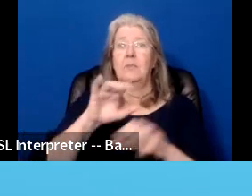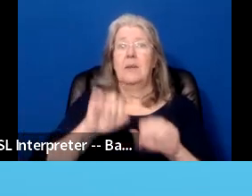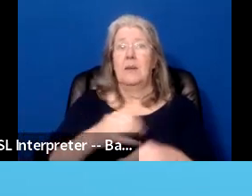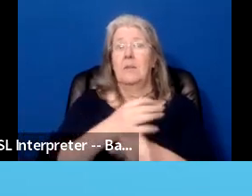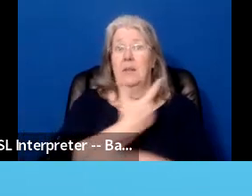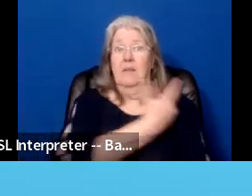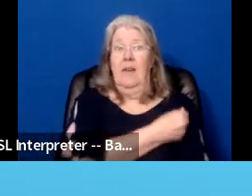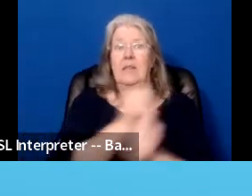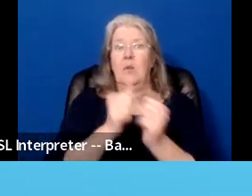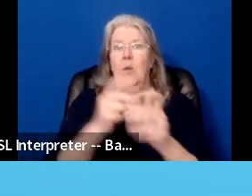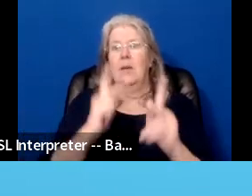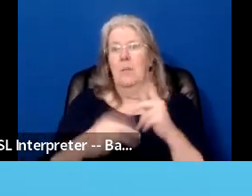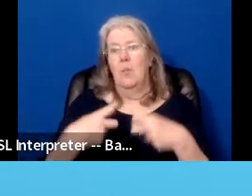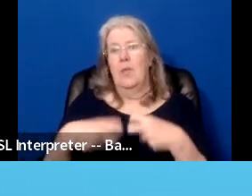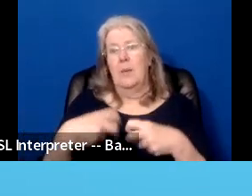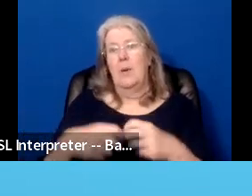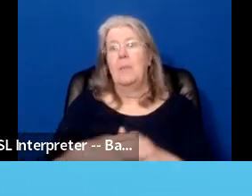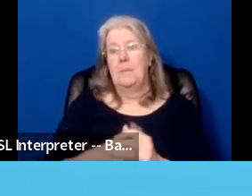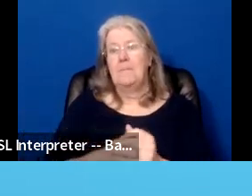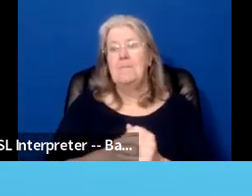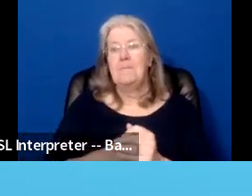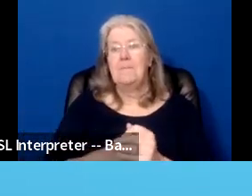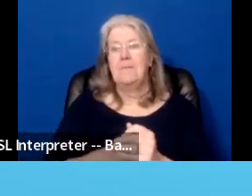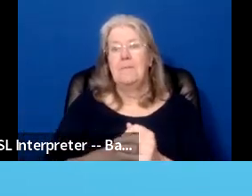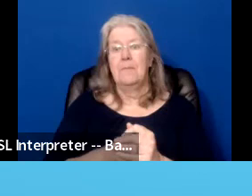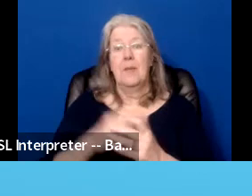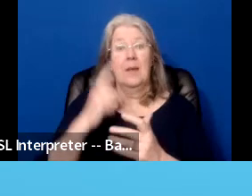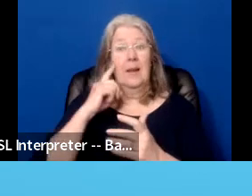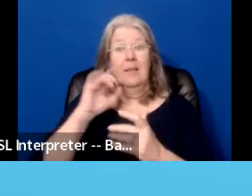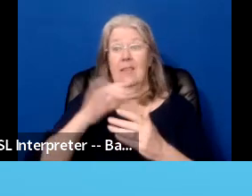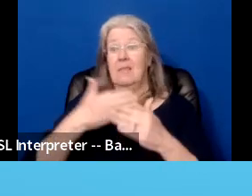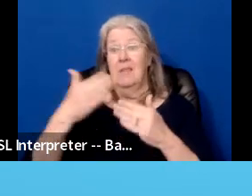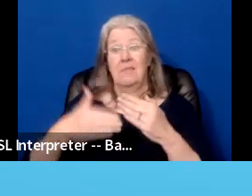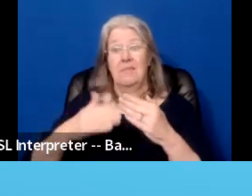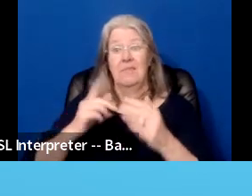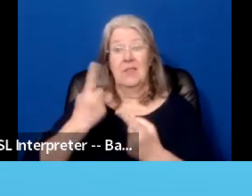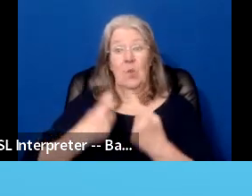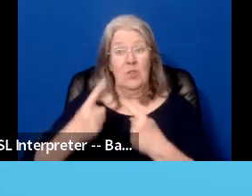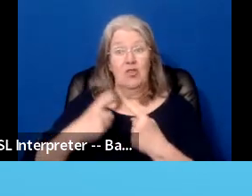Matt: Great. And I think that concludes our questions, and thank you